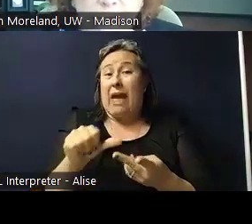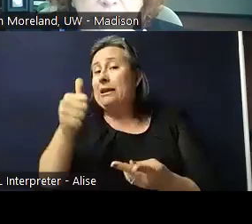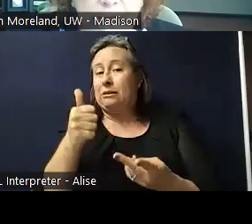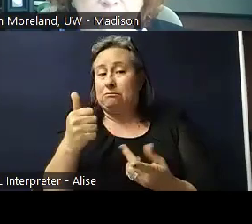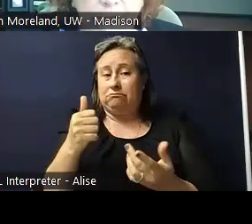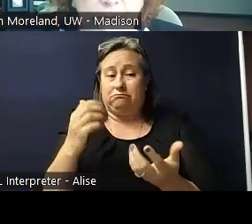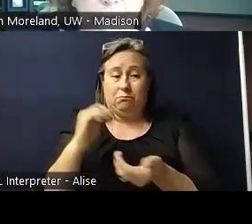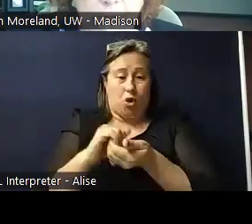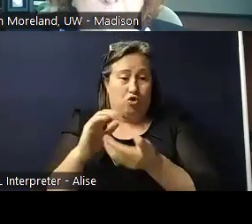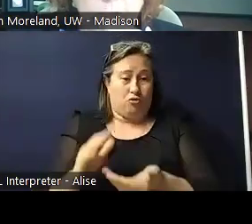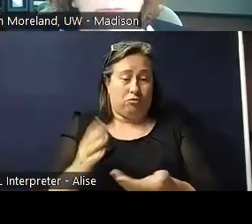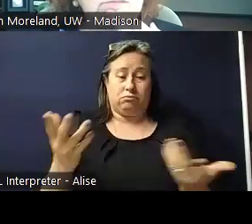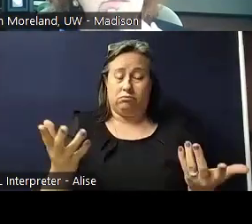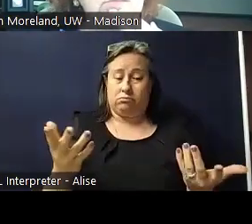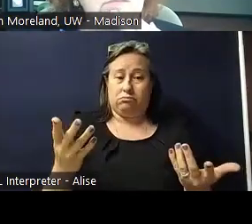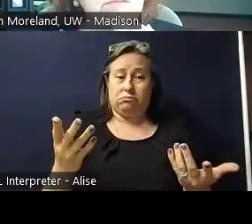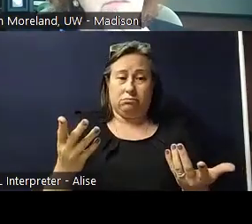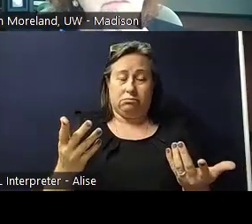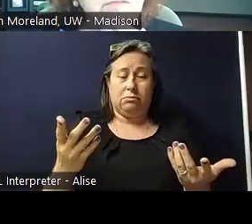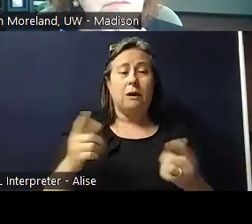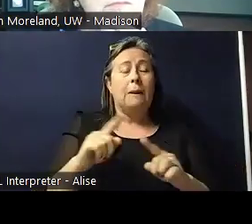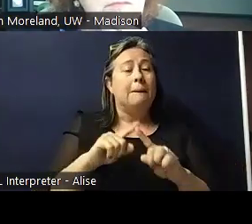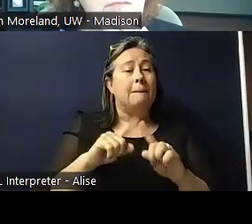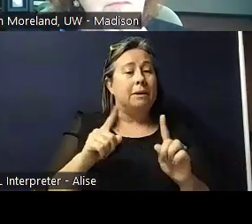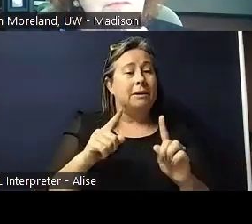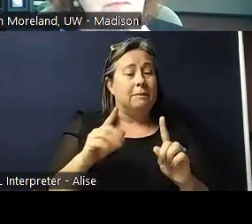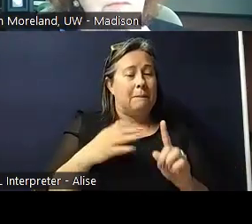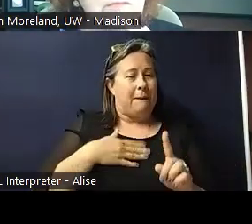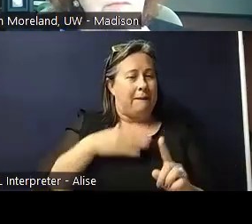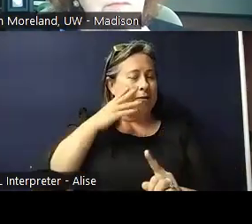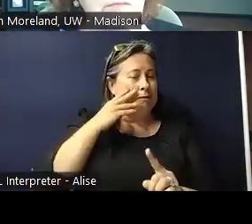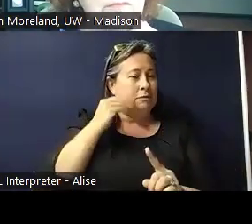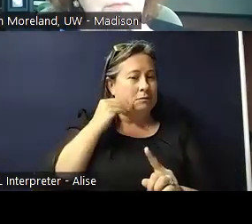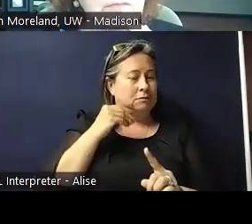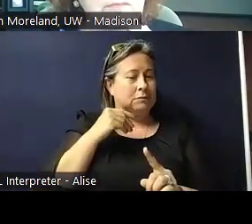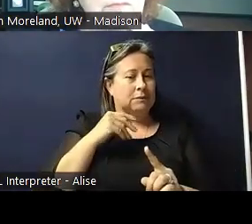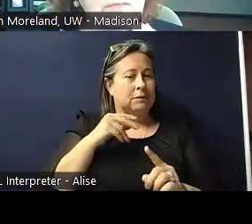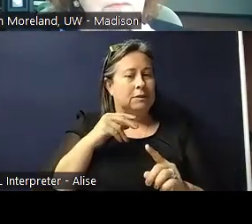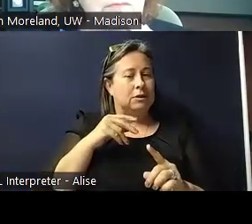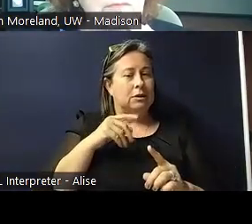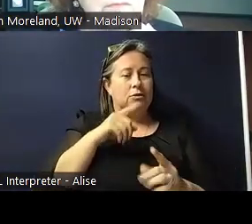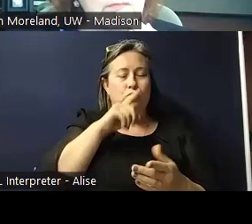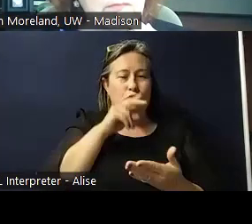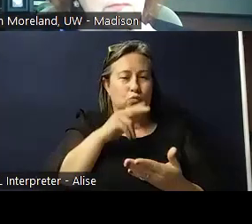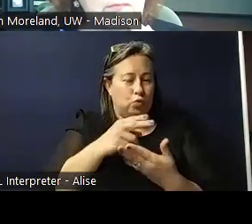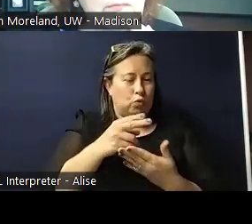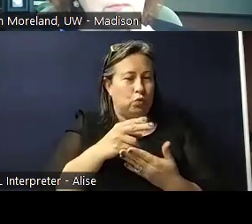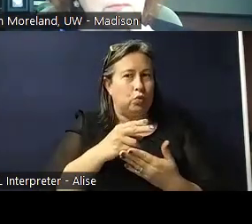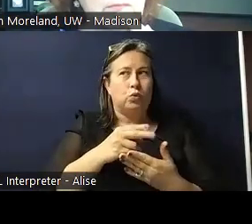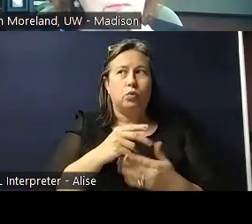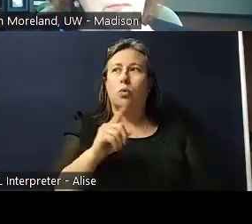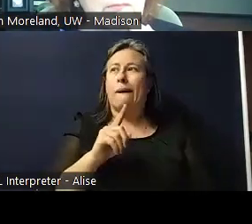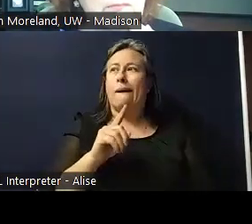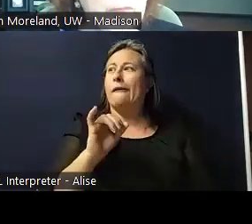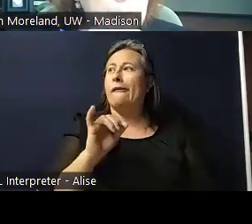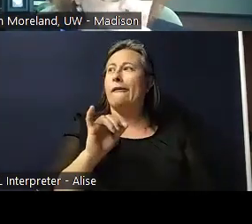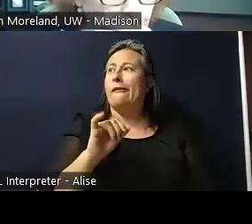It holds true for everyone, but I think in my experience, it's been particularly true where those conversations